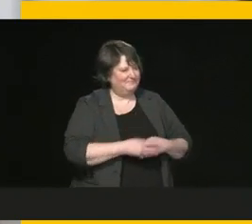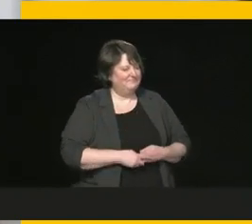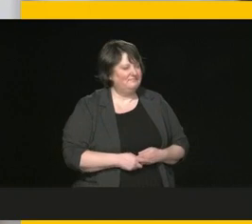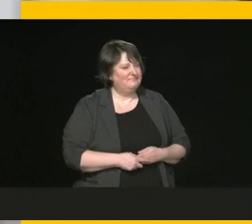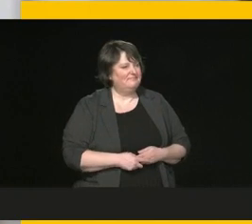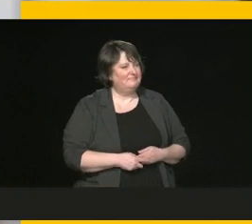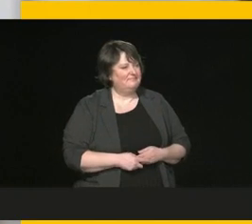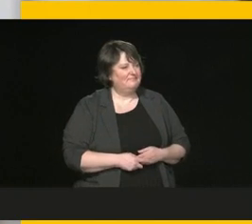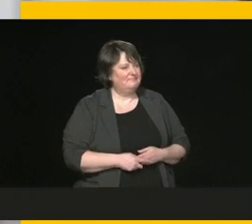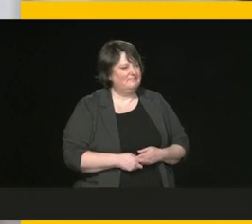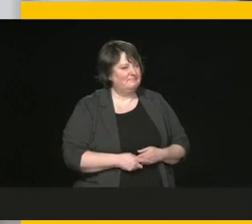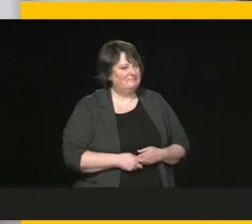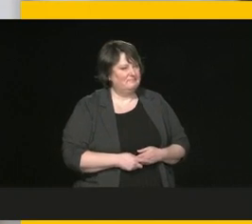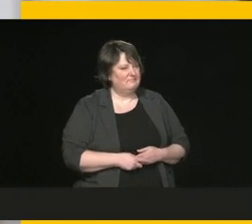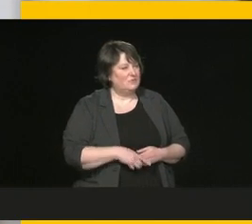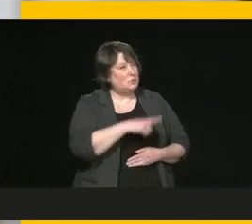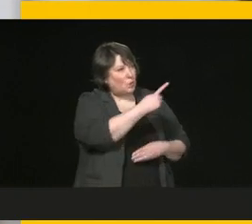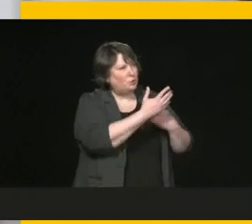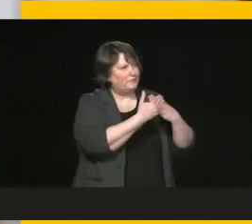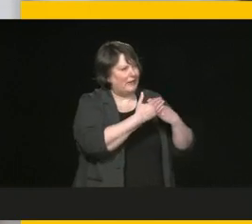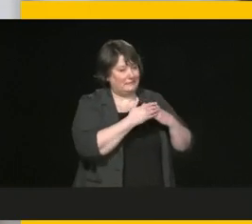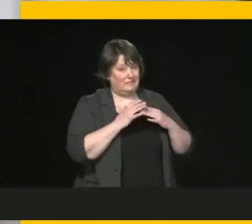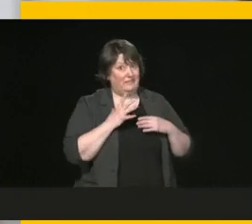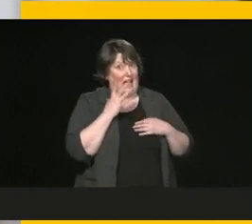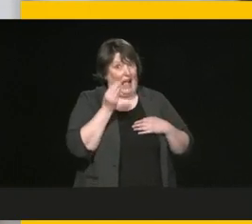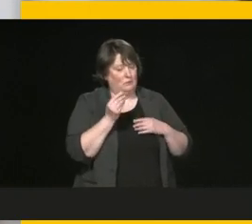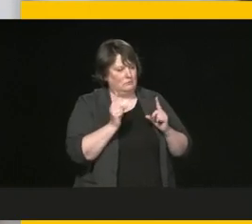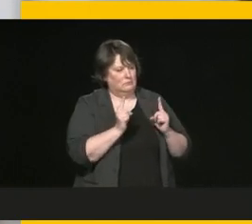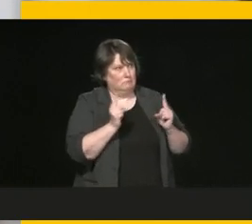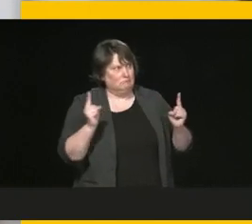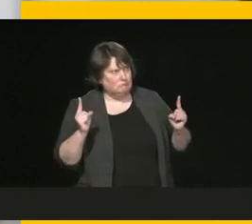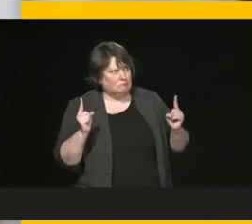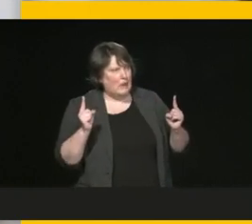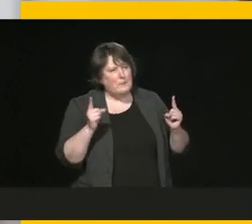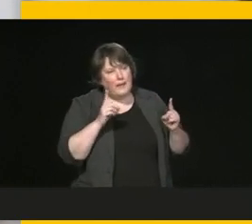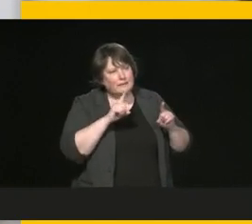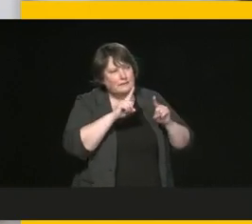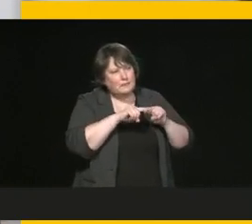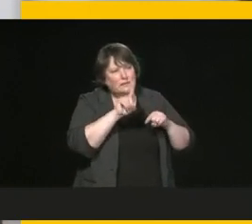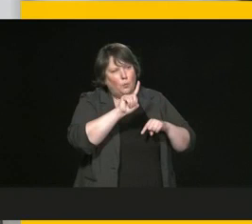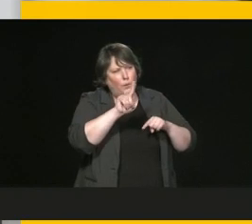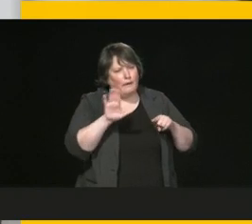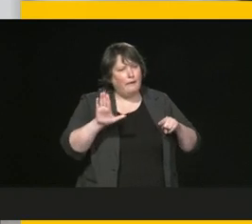Reporter: GOOD MORNING, PRIME MINISTER.